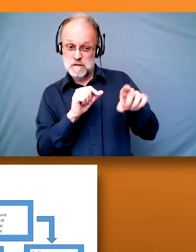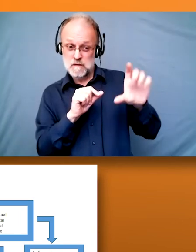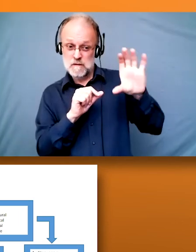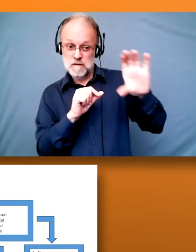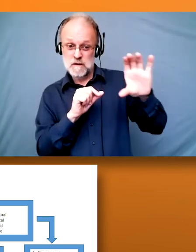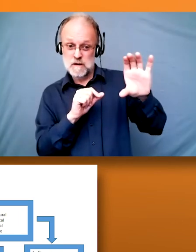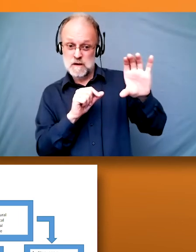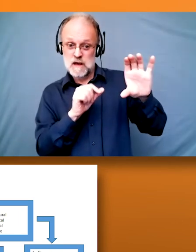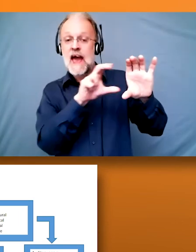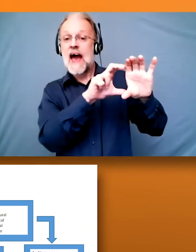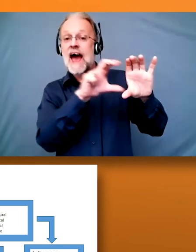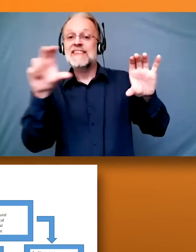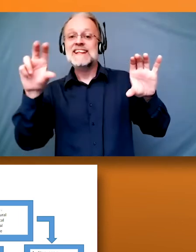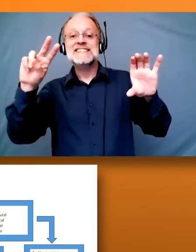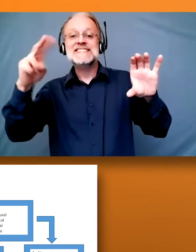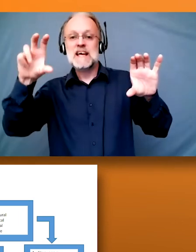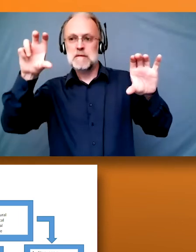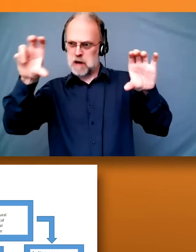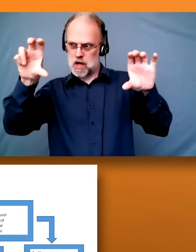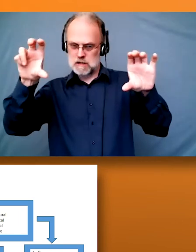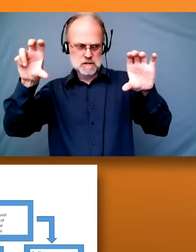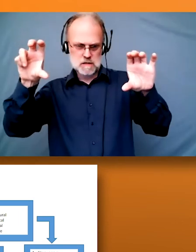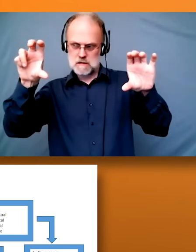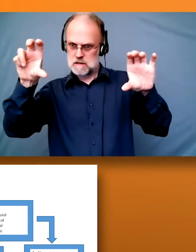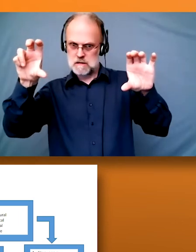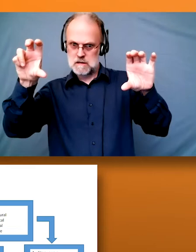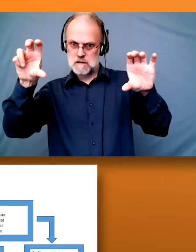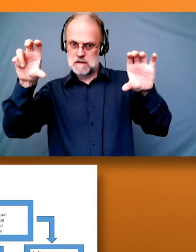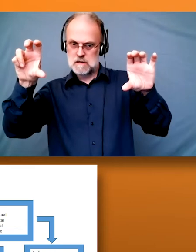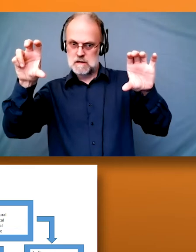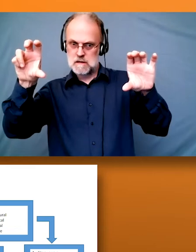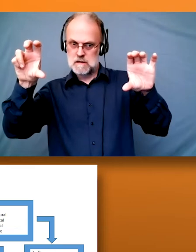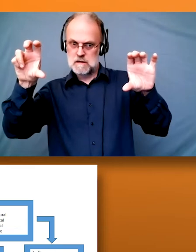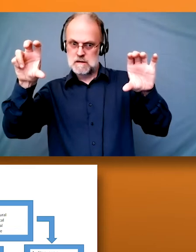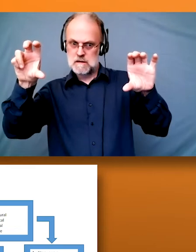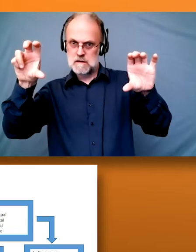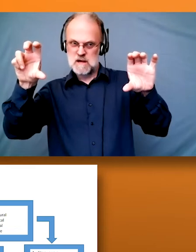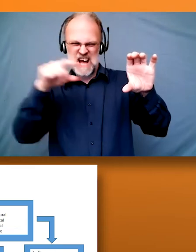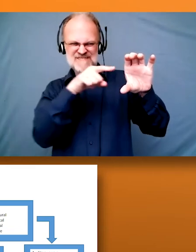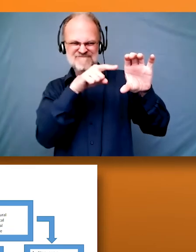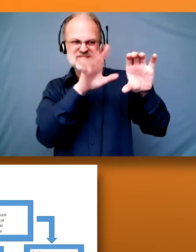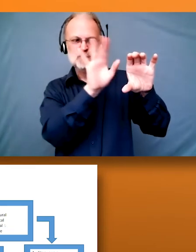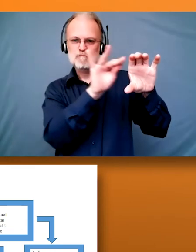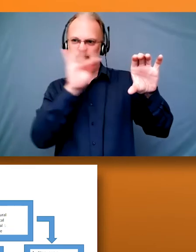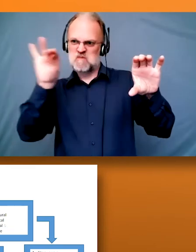in the first blue box and the second set of words, and what word from this blue box should go into the second one?